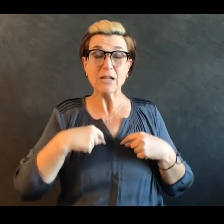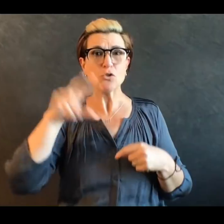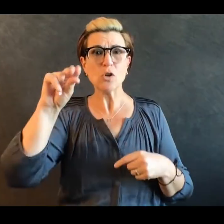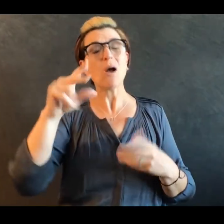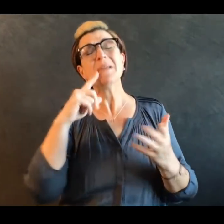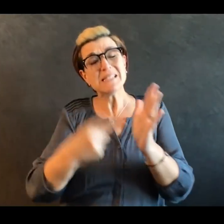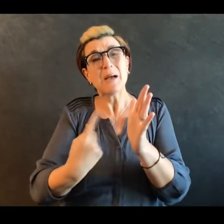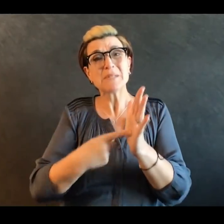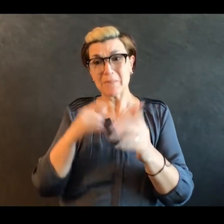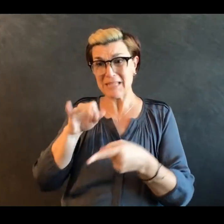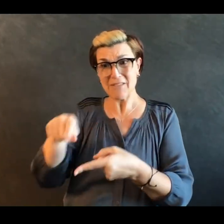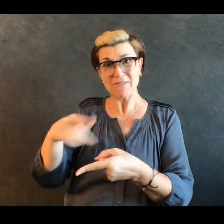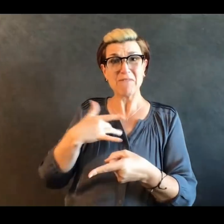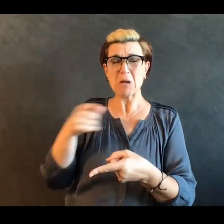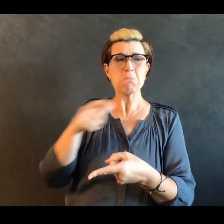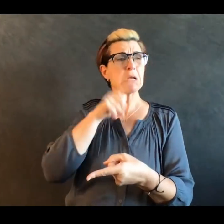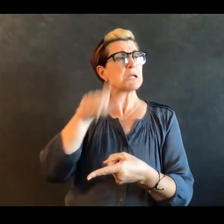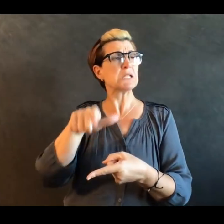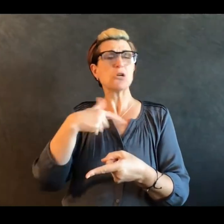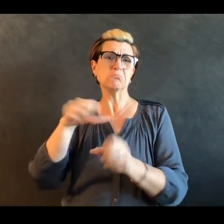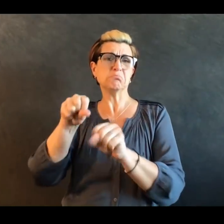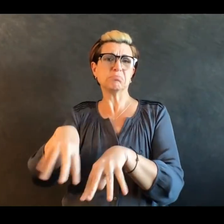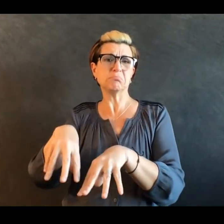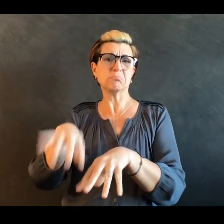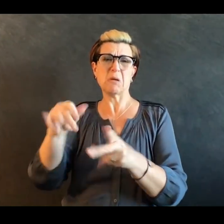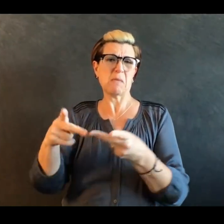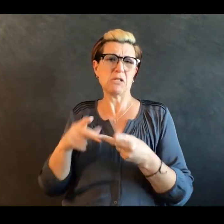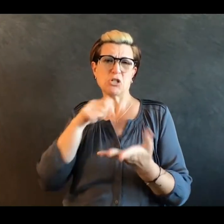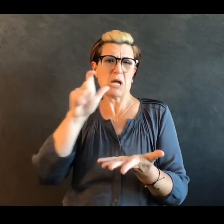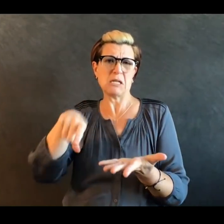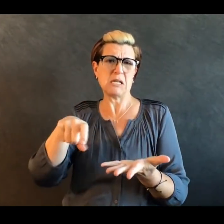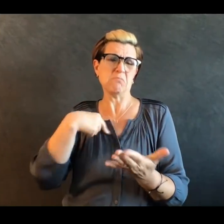won't release them the positions include the Director of National Intelligence